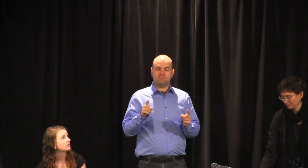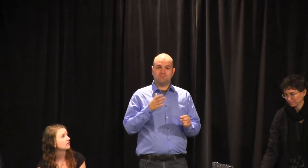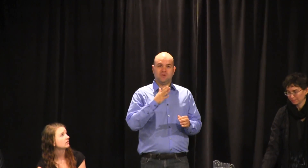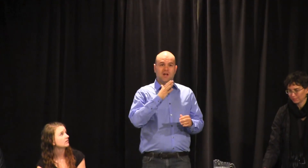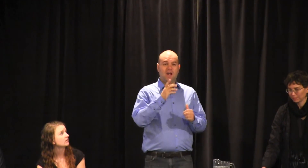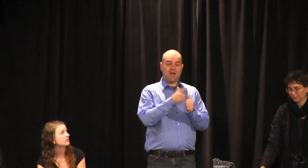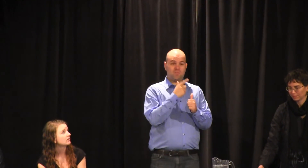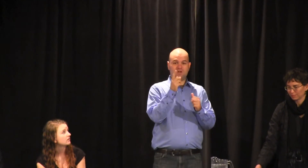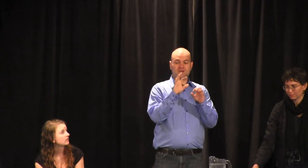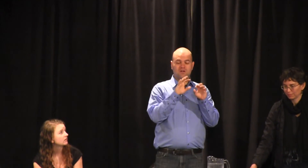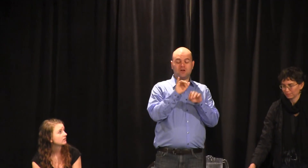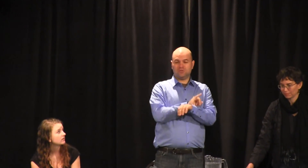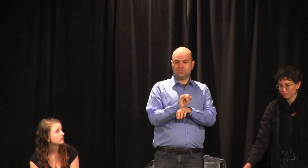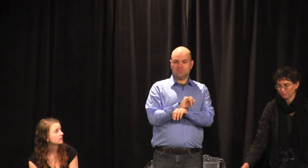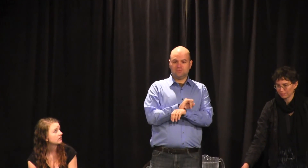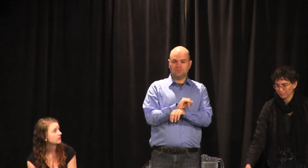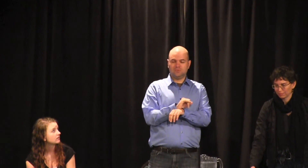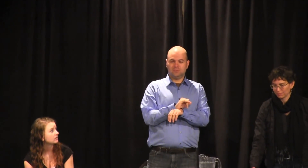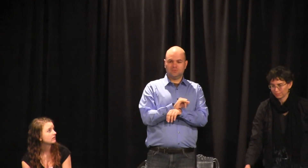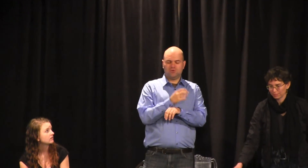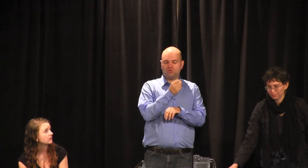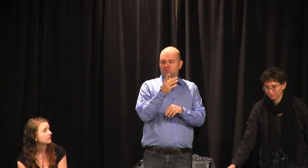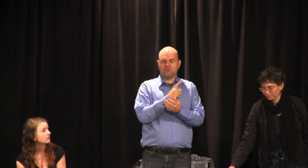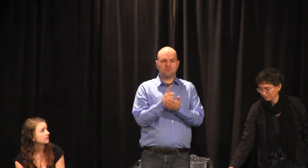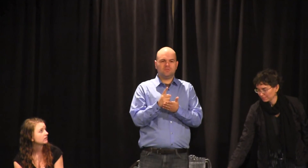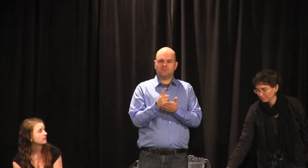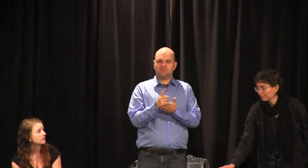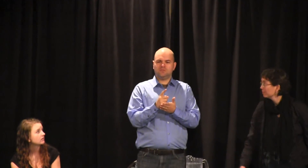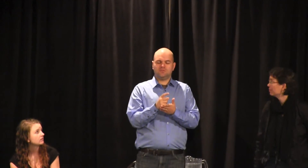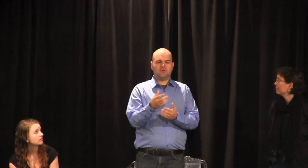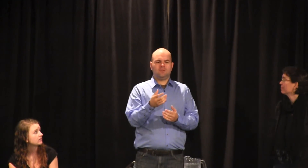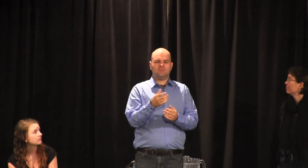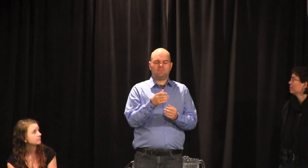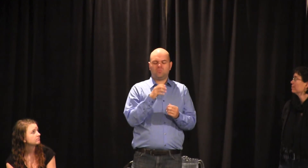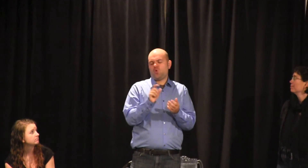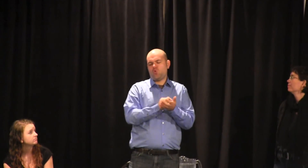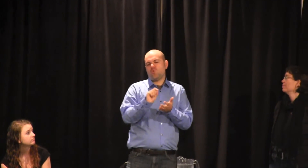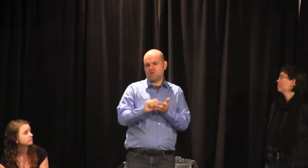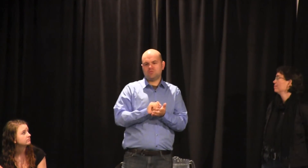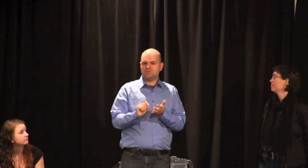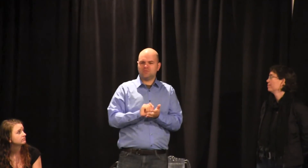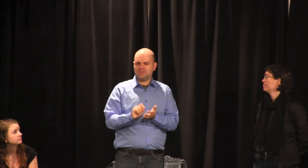but in that first internship within the first week or so, you know,